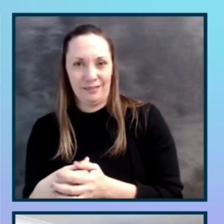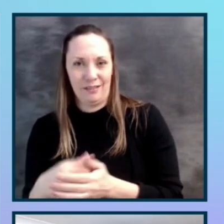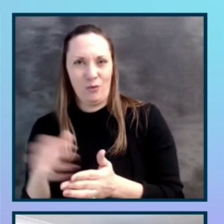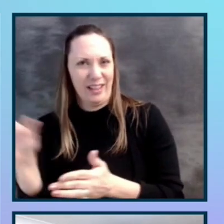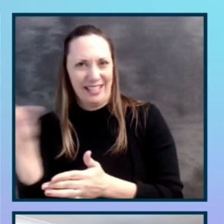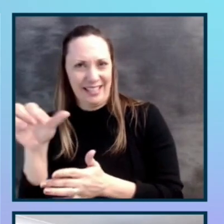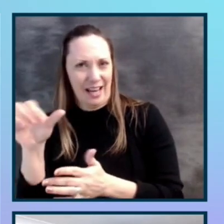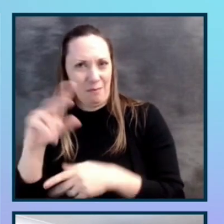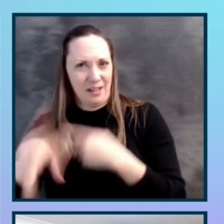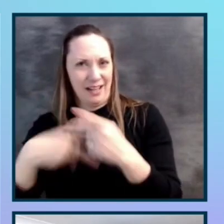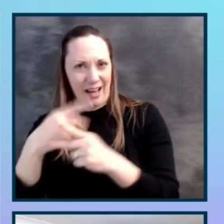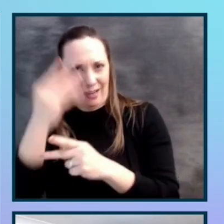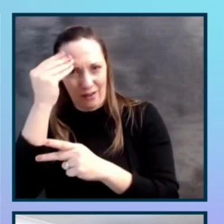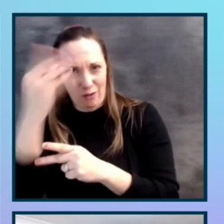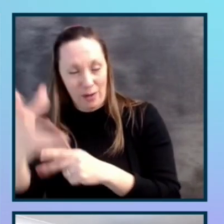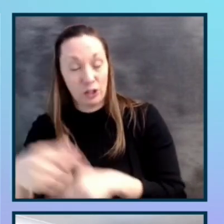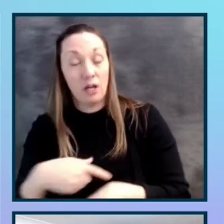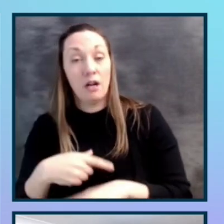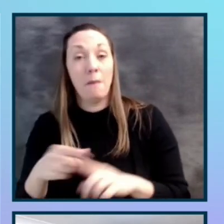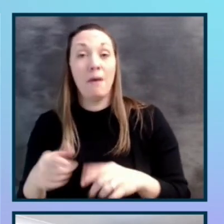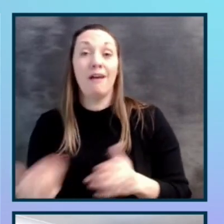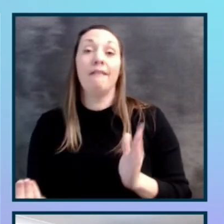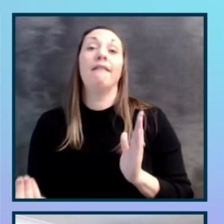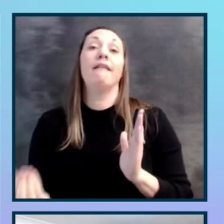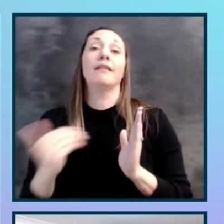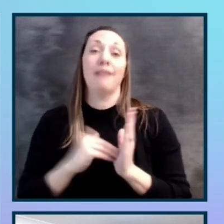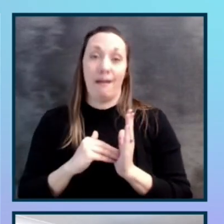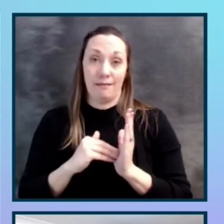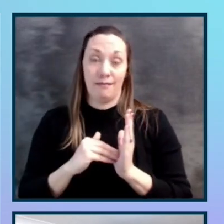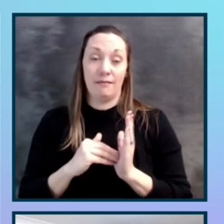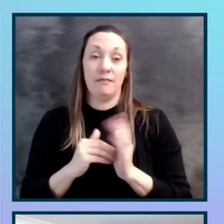but Rare once again, in their infinite wisdom added